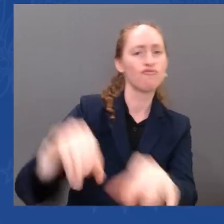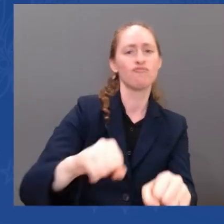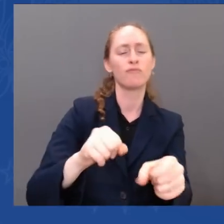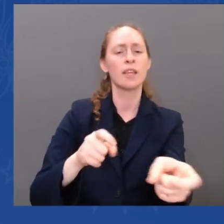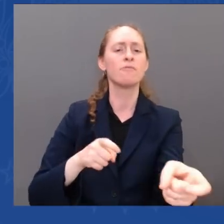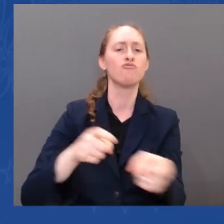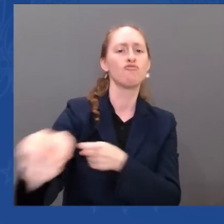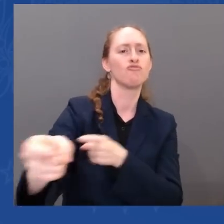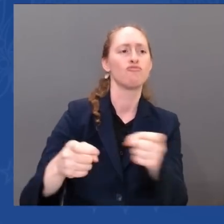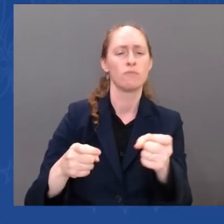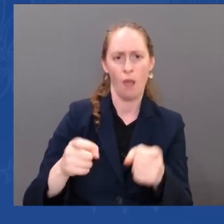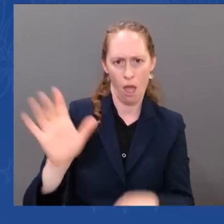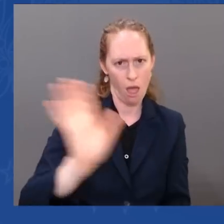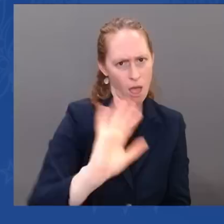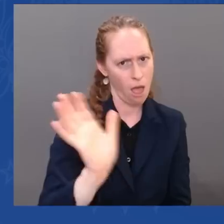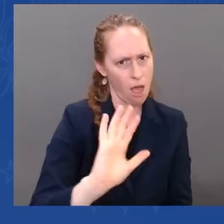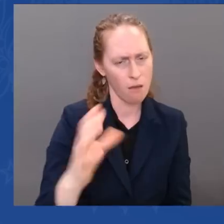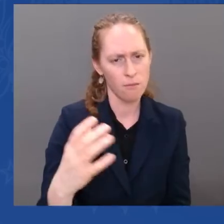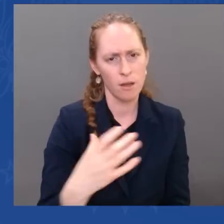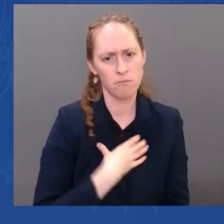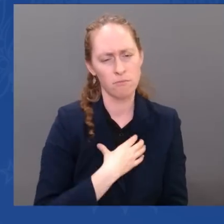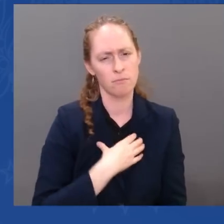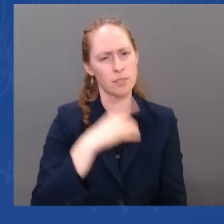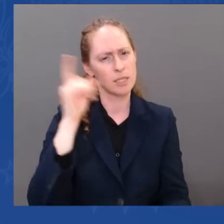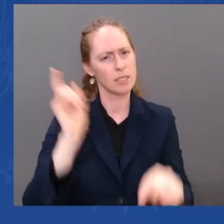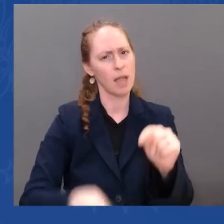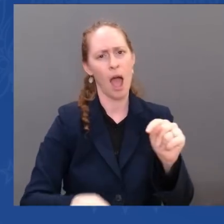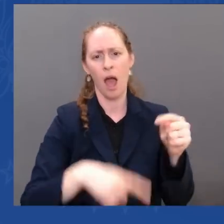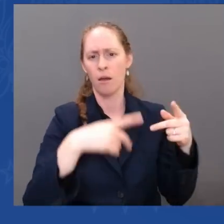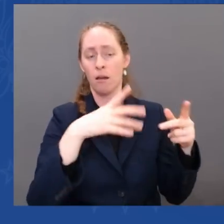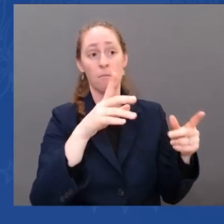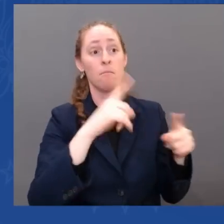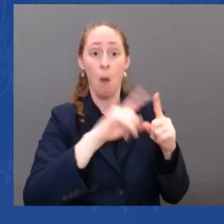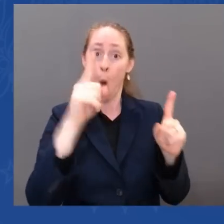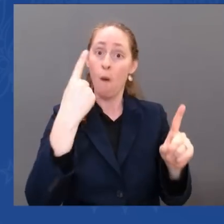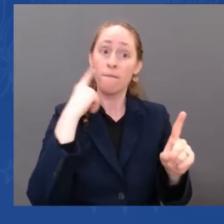but to send a very clear signal to other authoritarian leaders